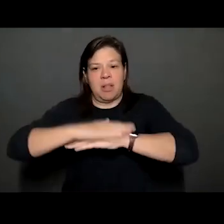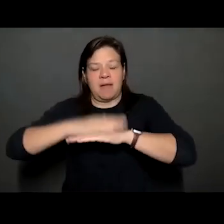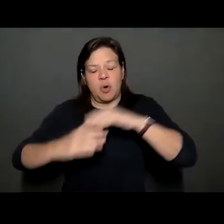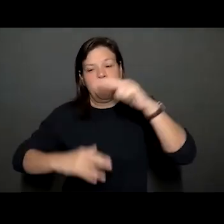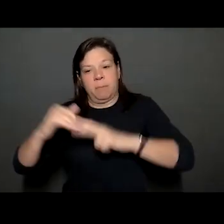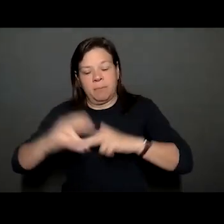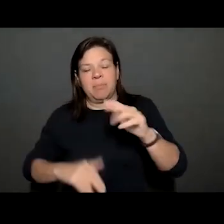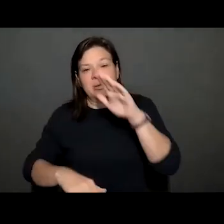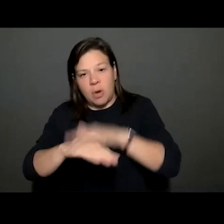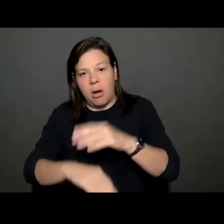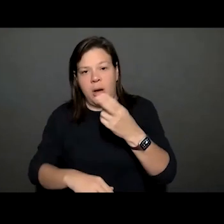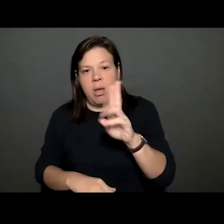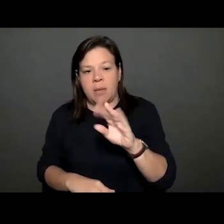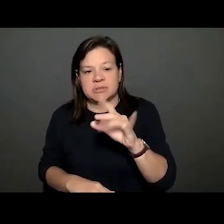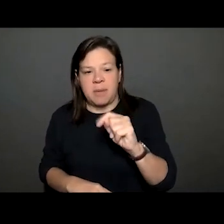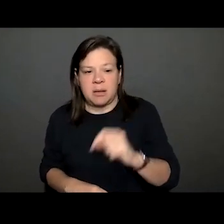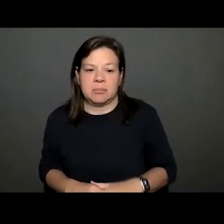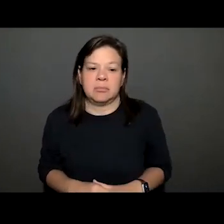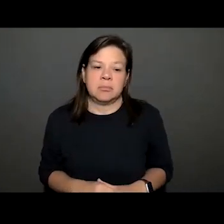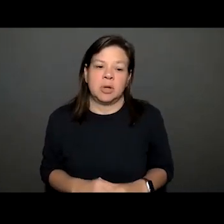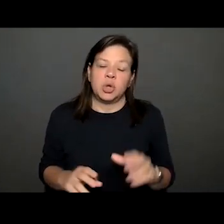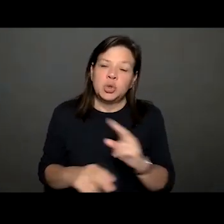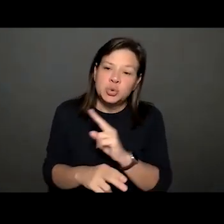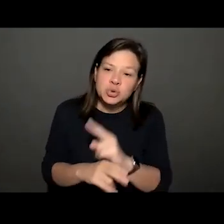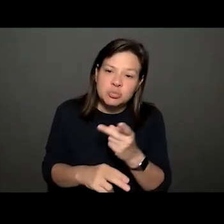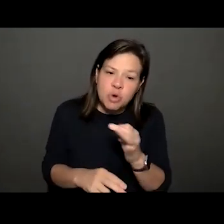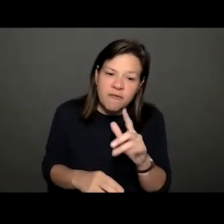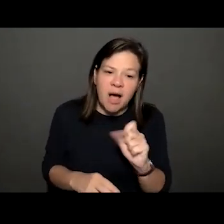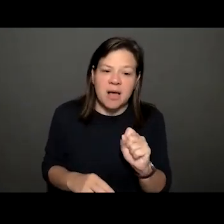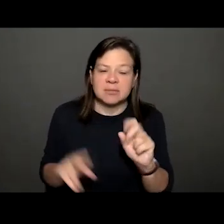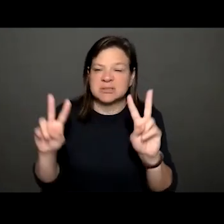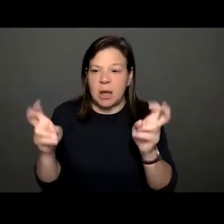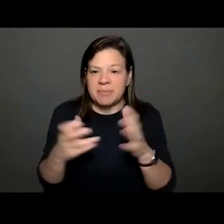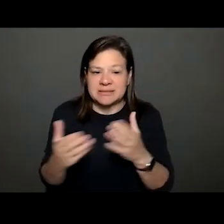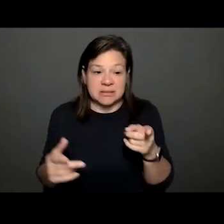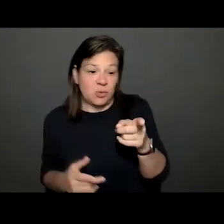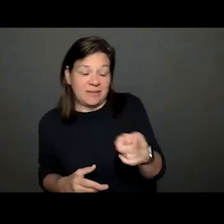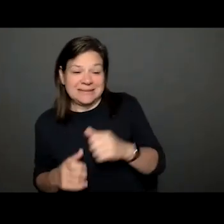AND AN EXAMPLE OF A MEMBER PROFILE. AND IT'S A LITTLE DIFFICULT TO SEE BUT THERE IS A SET